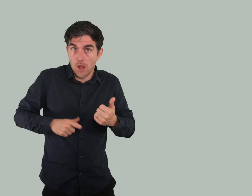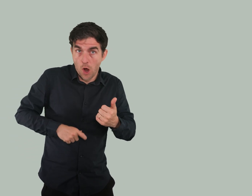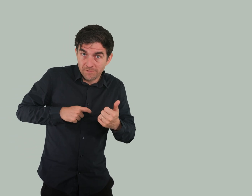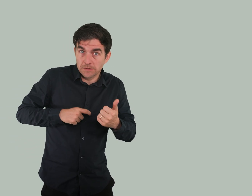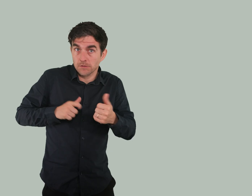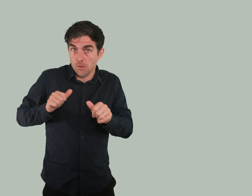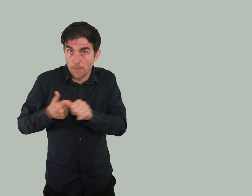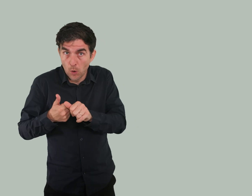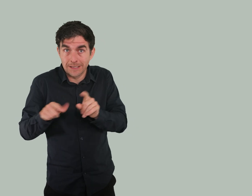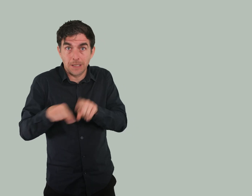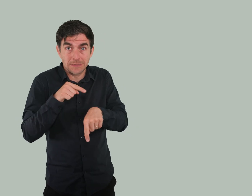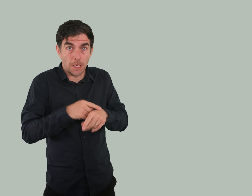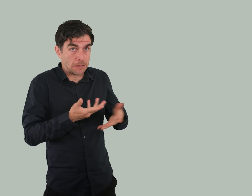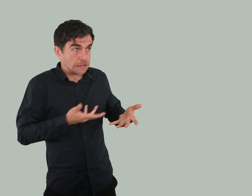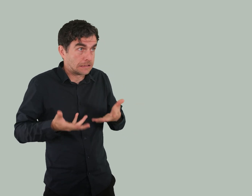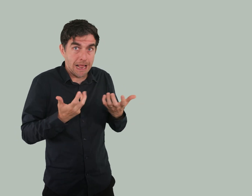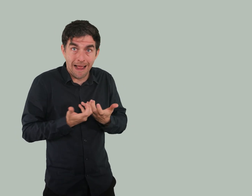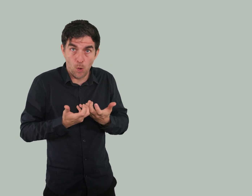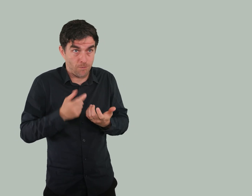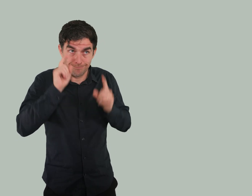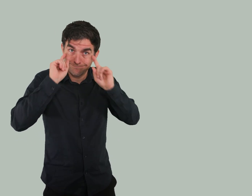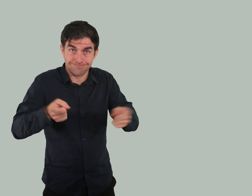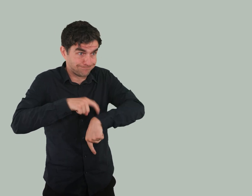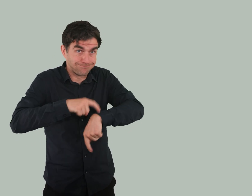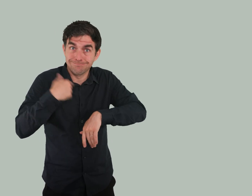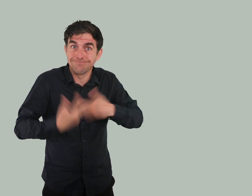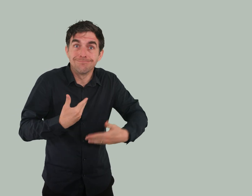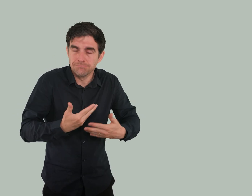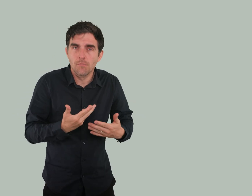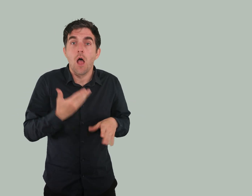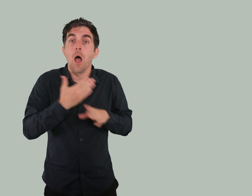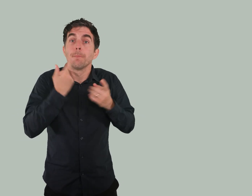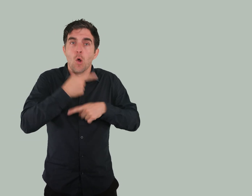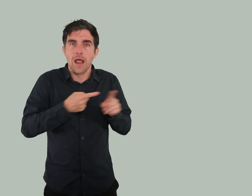confidence and support needs at the same time as many have become less able or willing to do so.